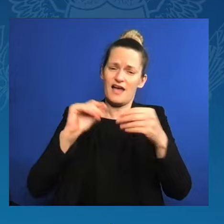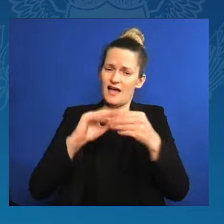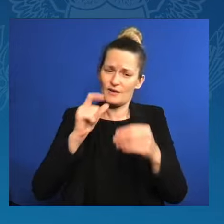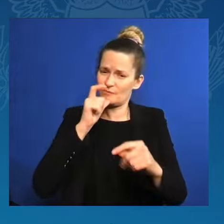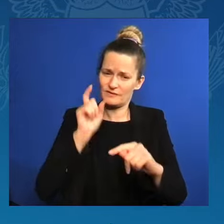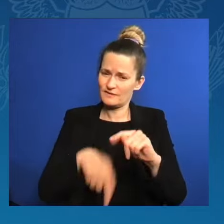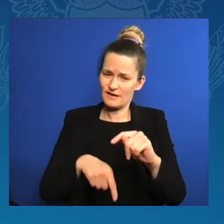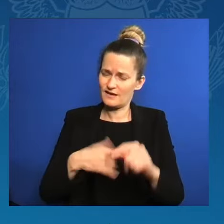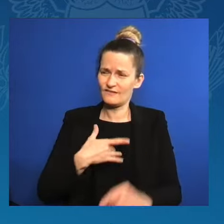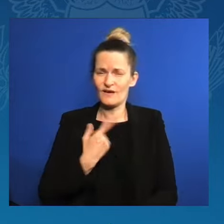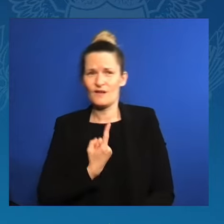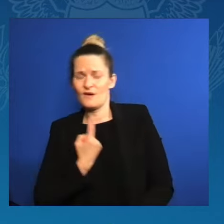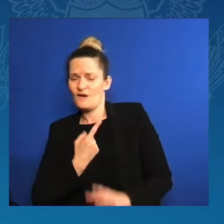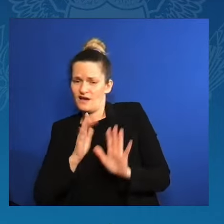and we thank you for your leadership.